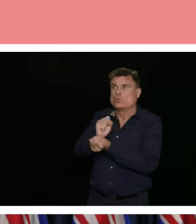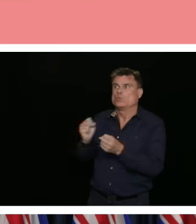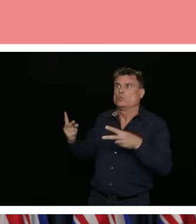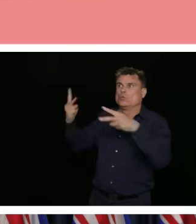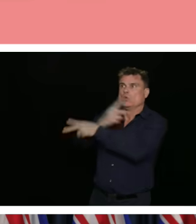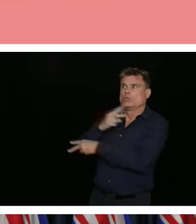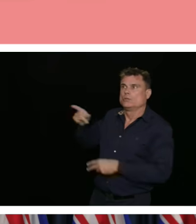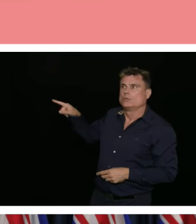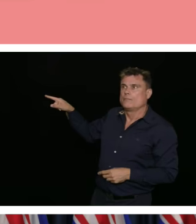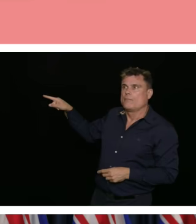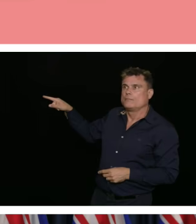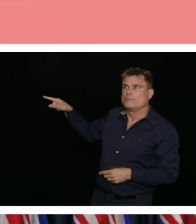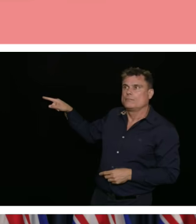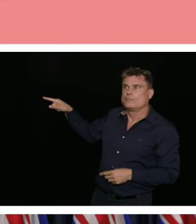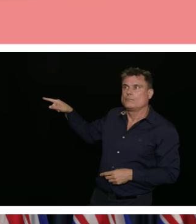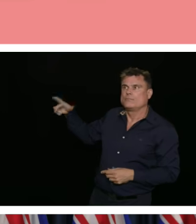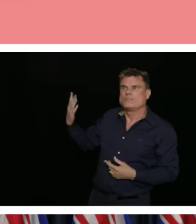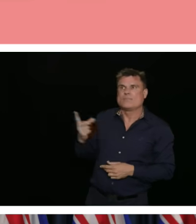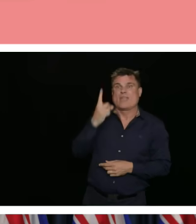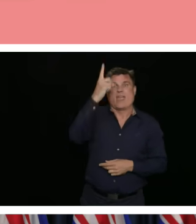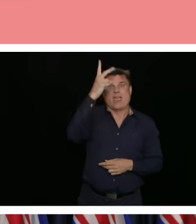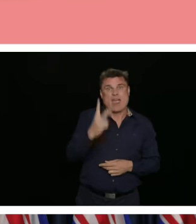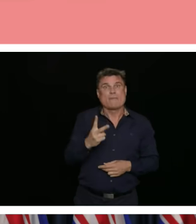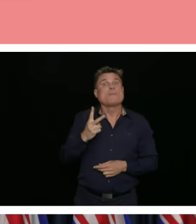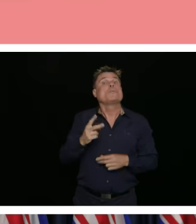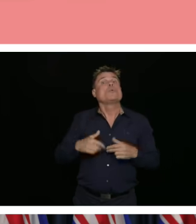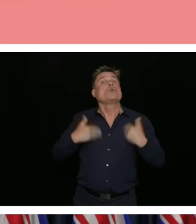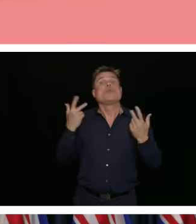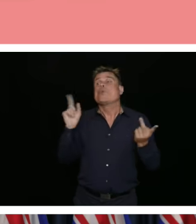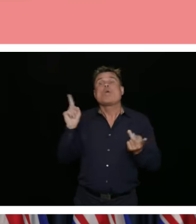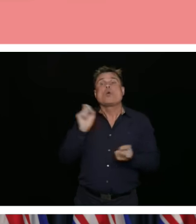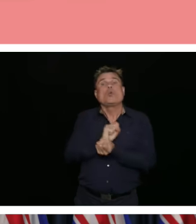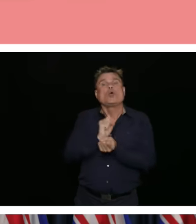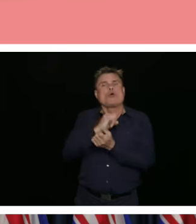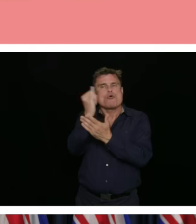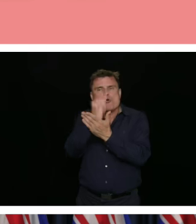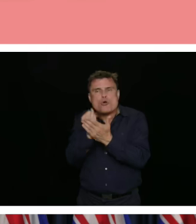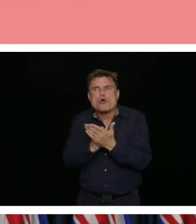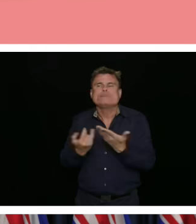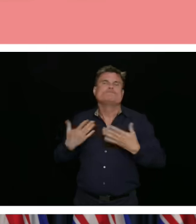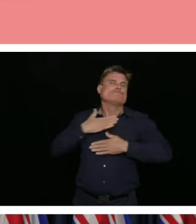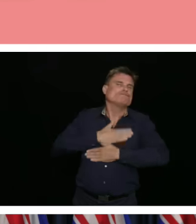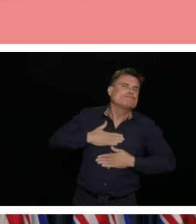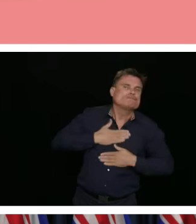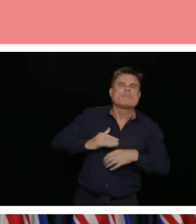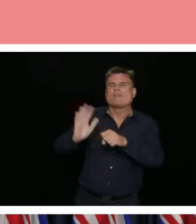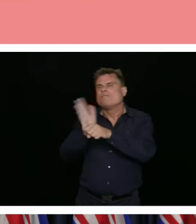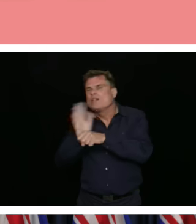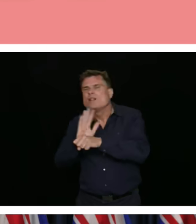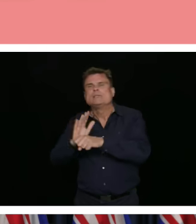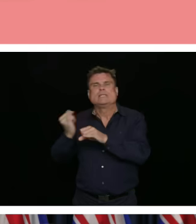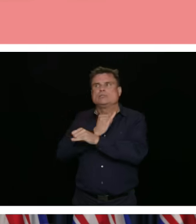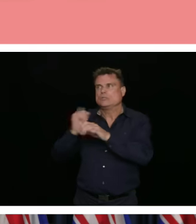It gives you an idea of what we can do statistically to weight it so it is representative.